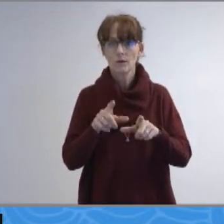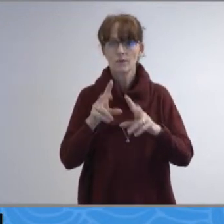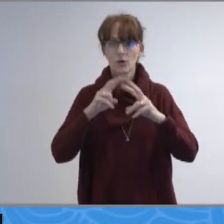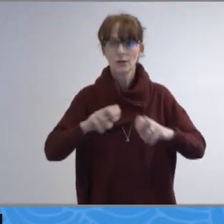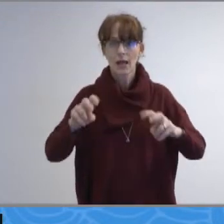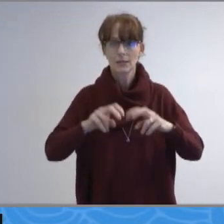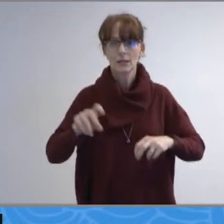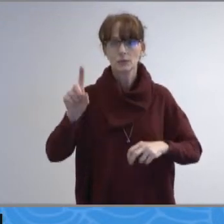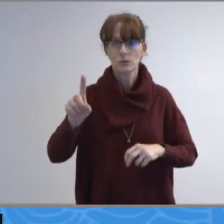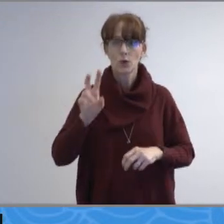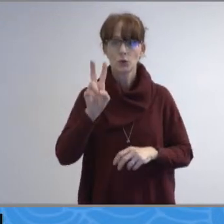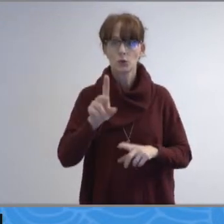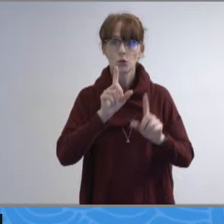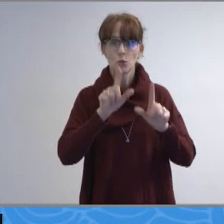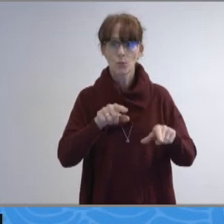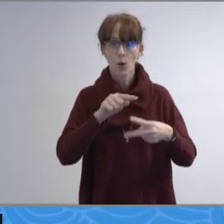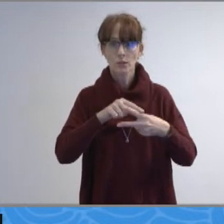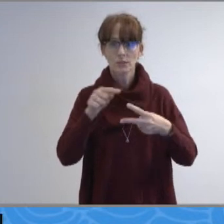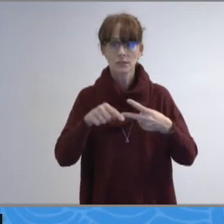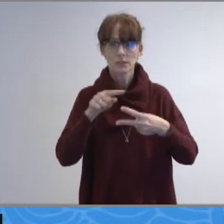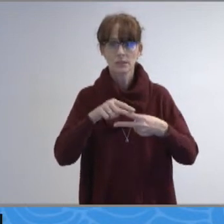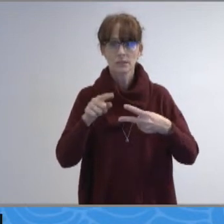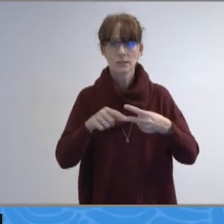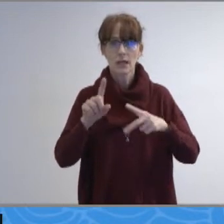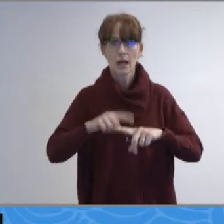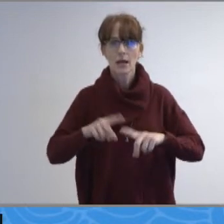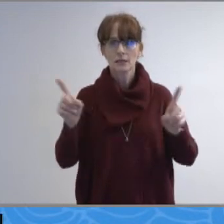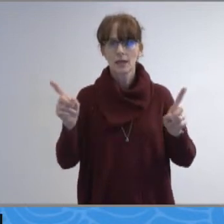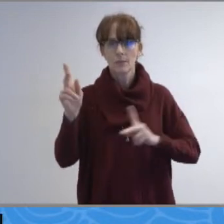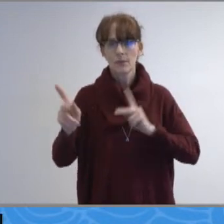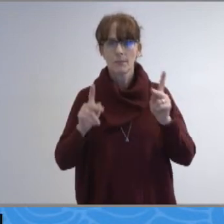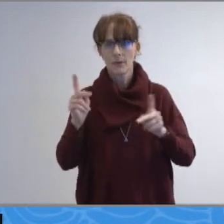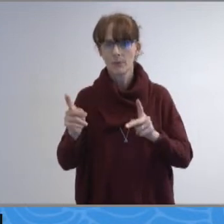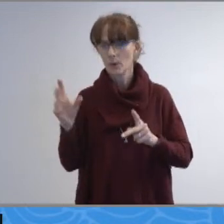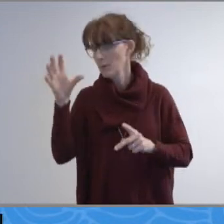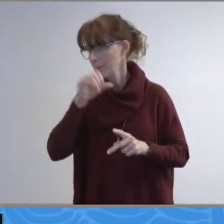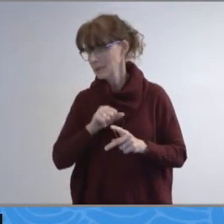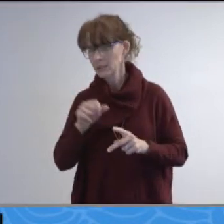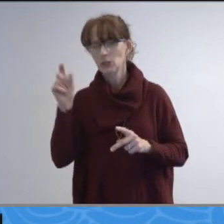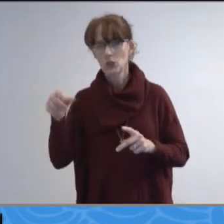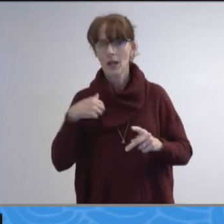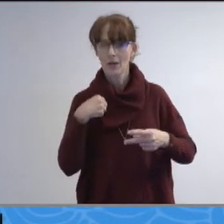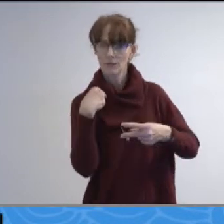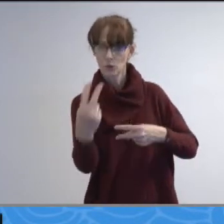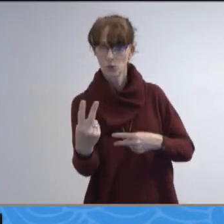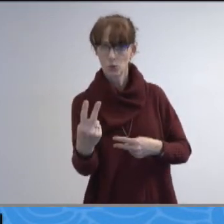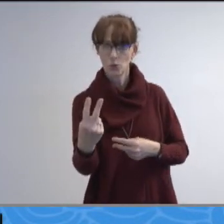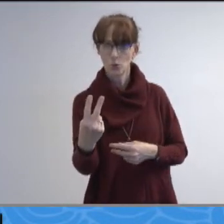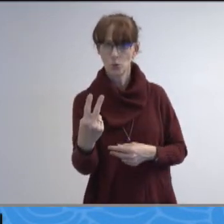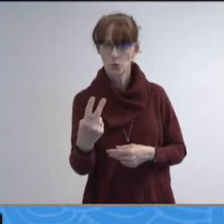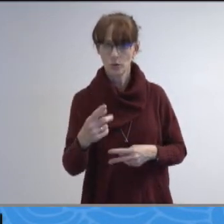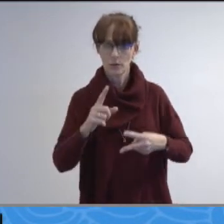You'll see two reports there with the exception of the folks that said that they were missing their reading report. And again, we'll get that fixed,